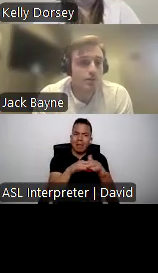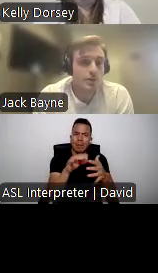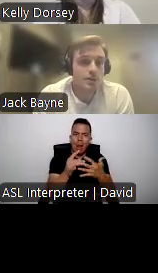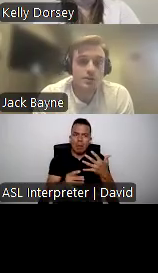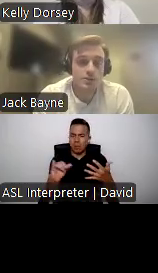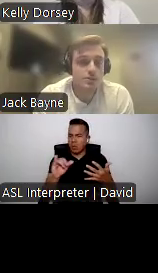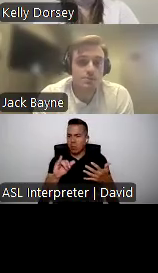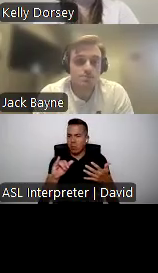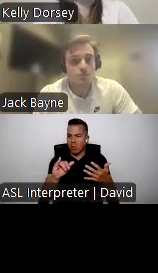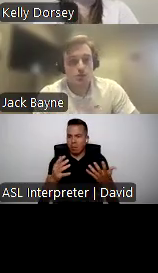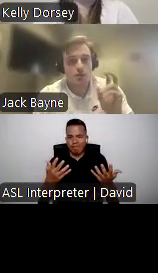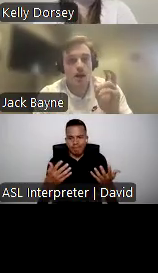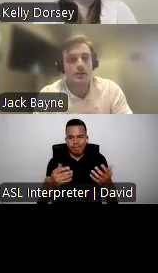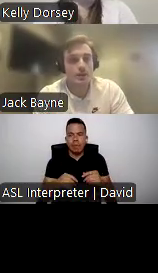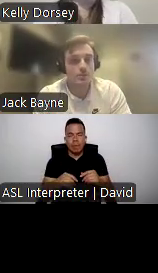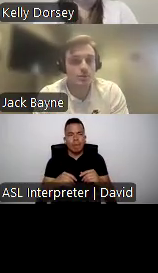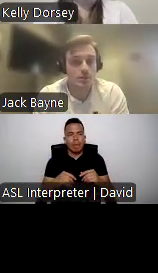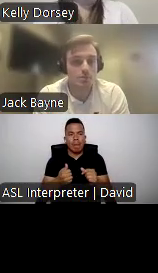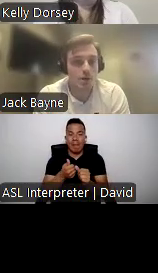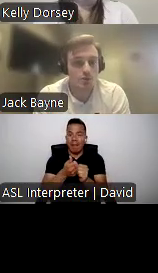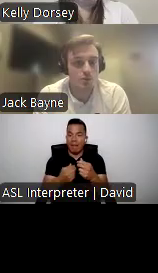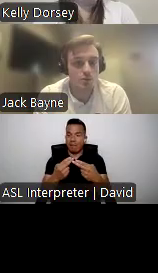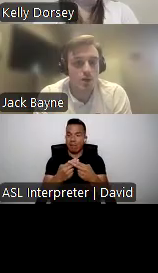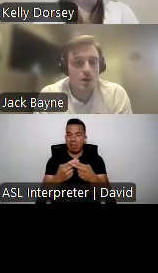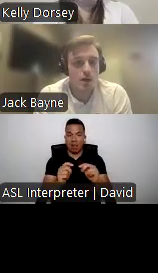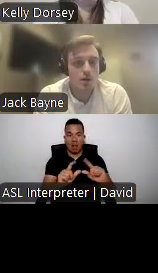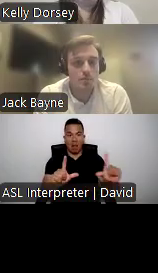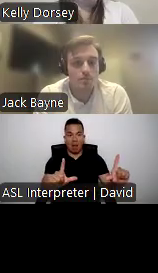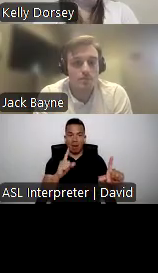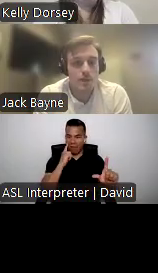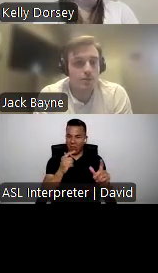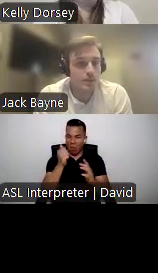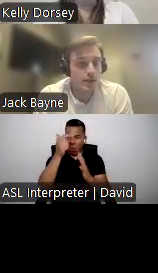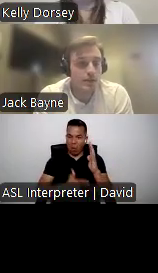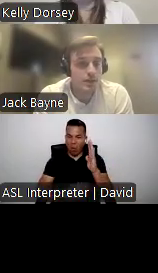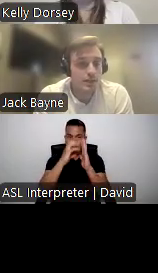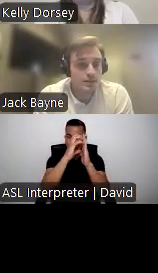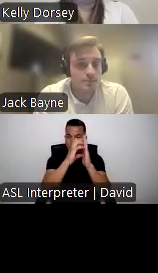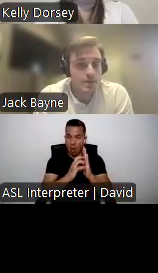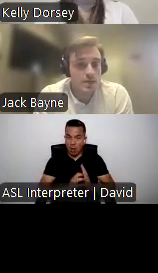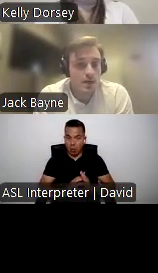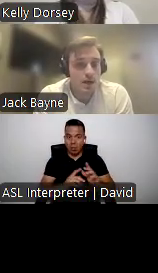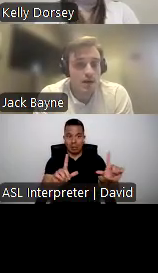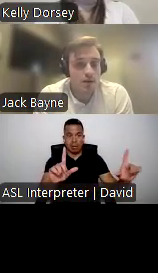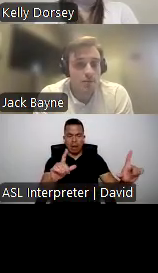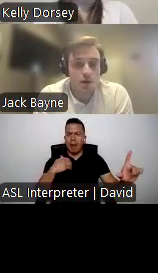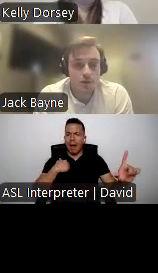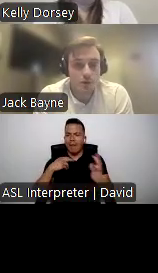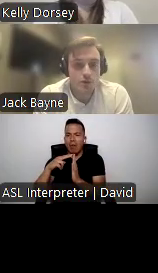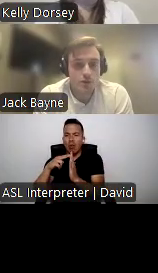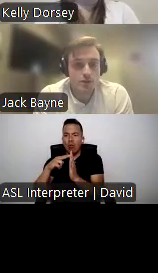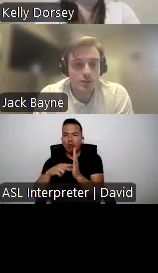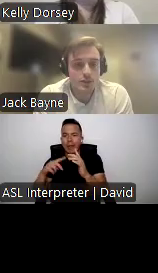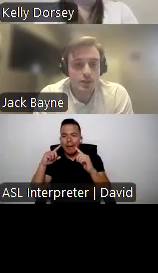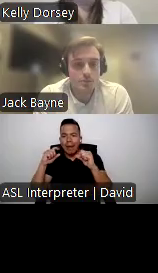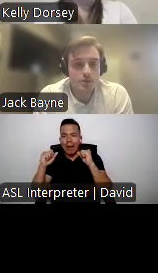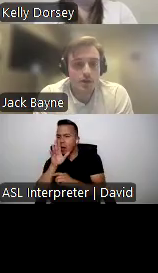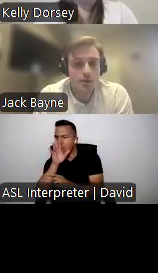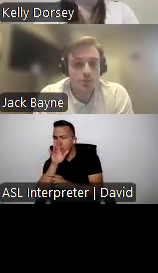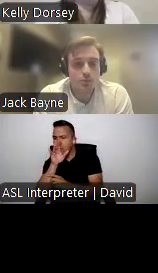Every slide that was within the modules had read aloud settings, offers on-screen tips